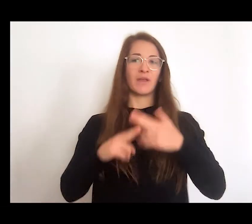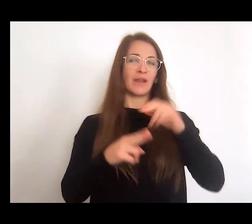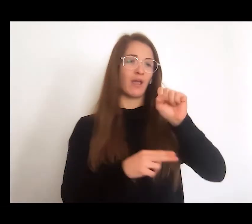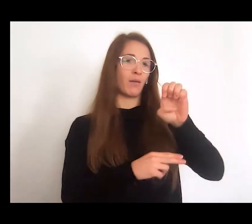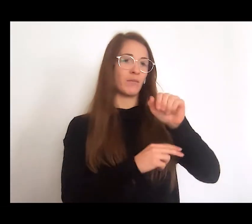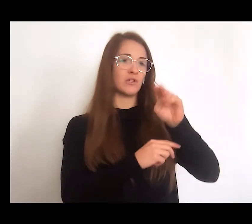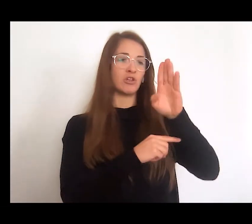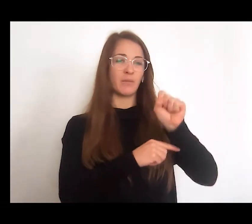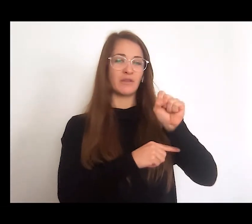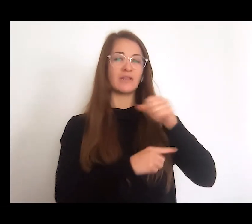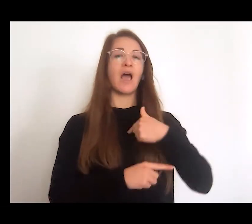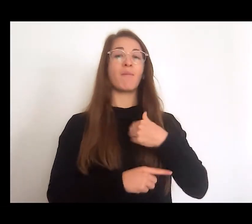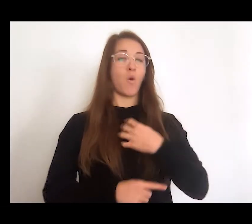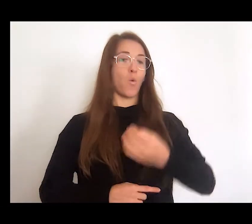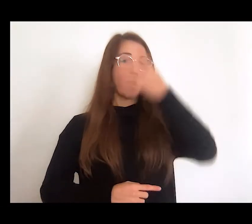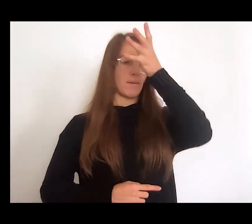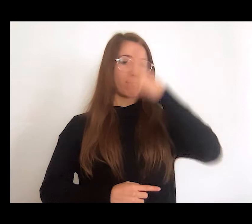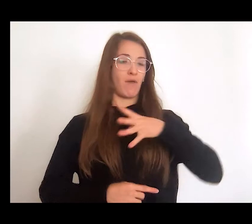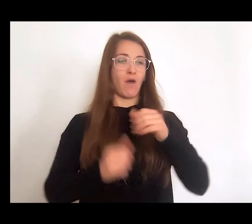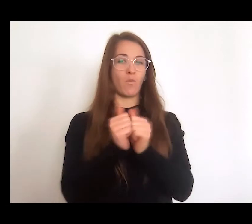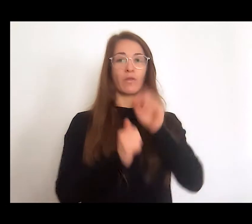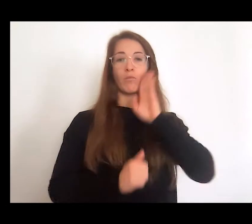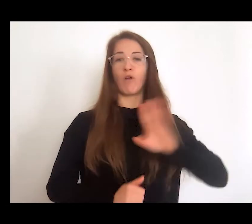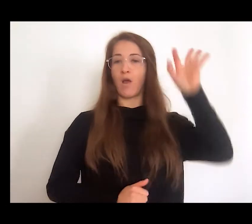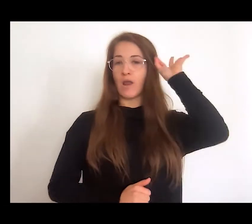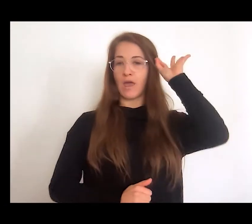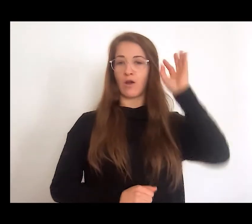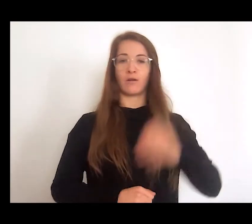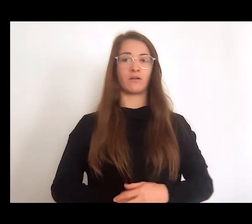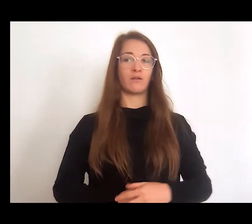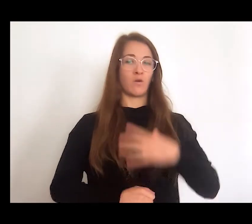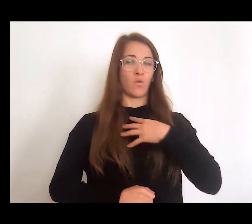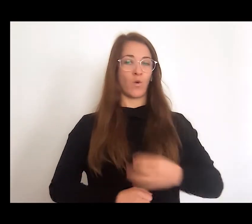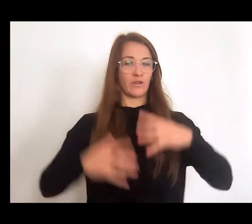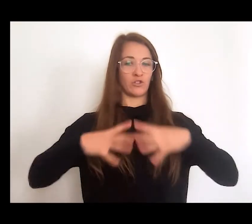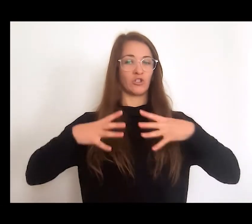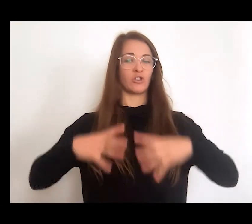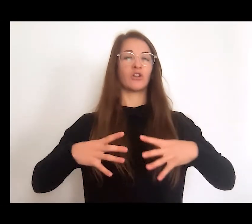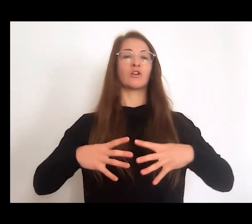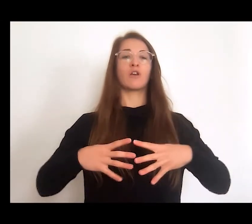HI, EVERYONE. I'M SEAMUS. I'M A WHITE MALE, BROWN HAIR,